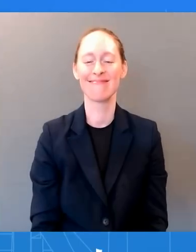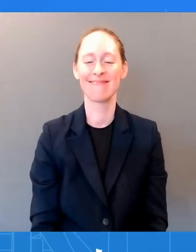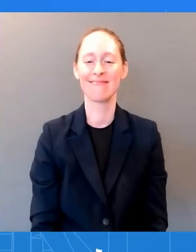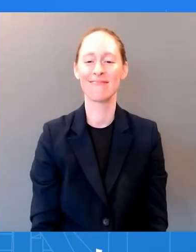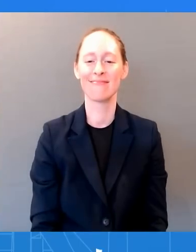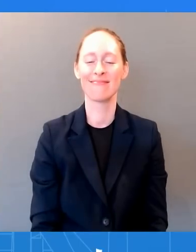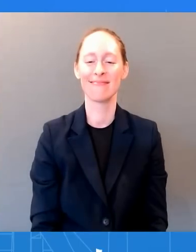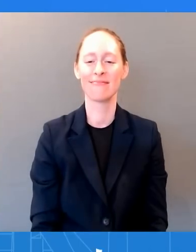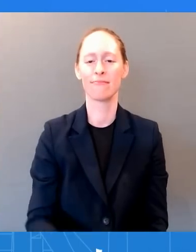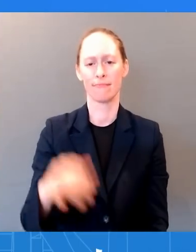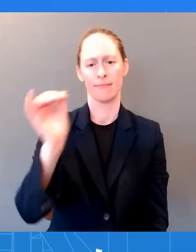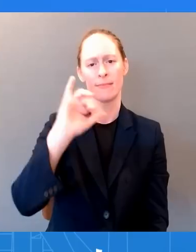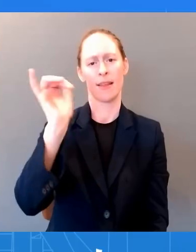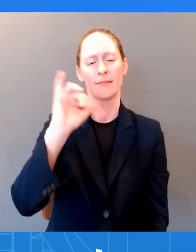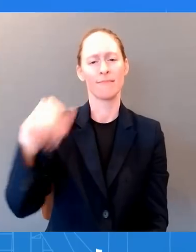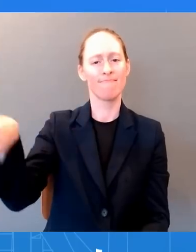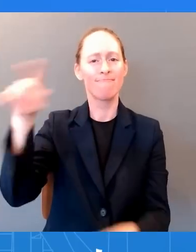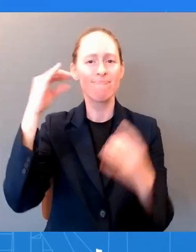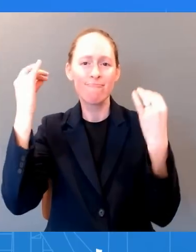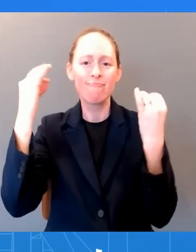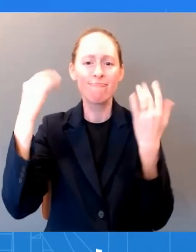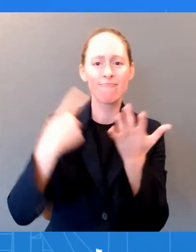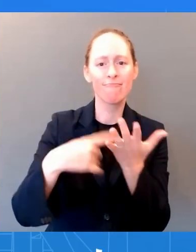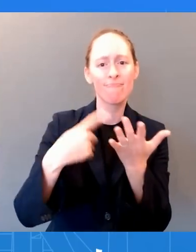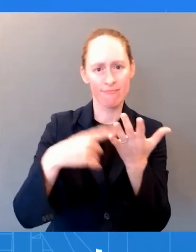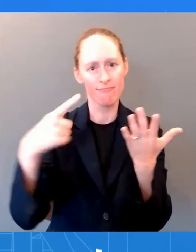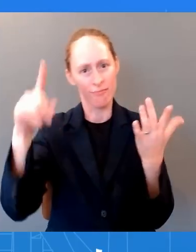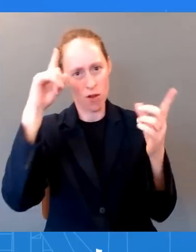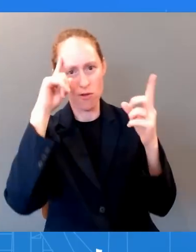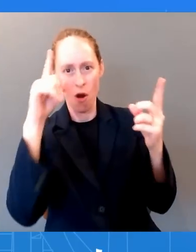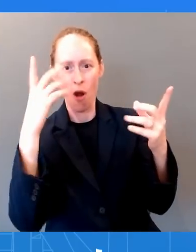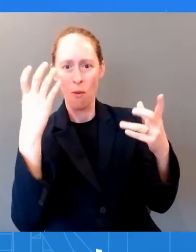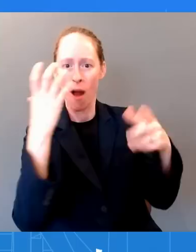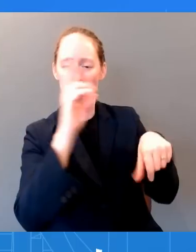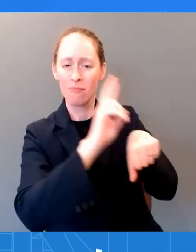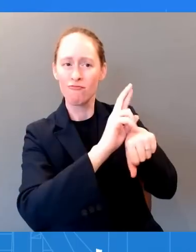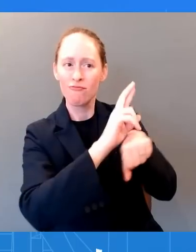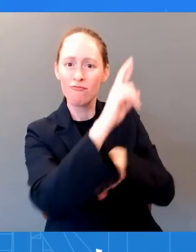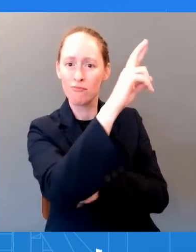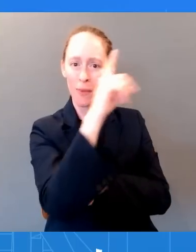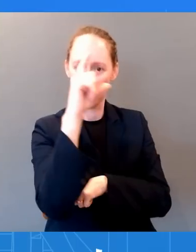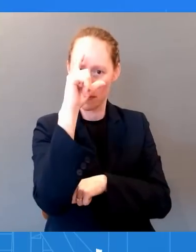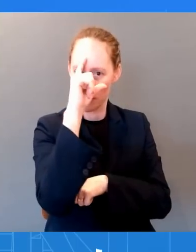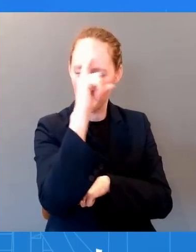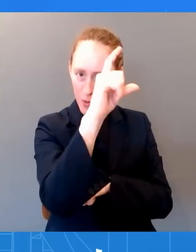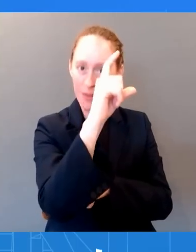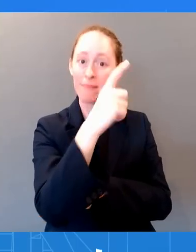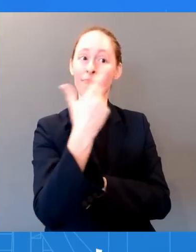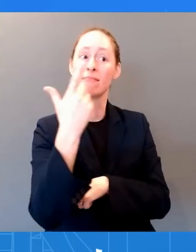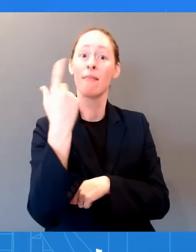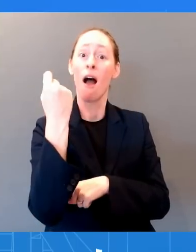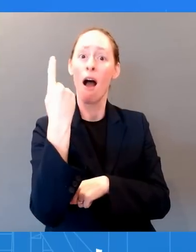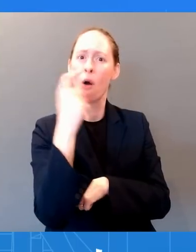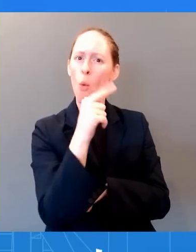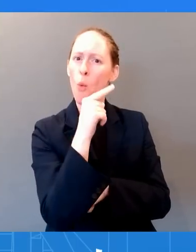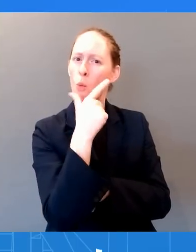As you may have seen, today we announced that the Biden Harris administration will host the White House Conference on Hunger, Nutrition,